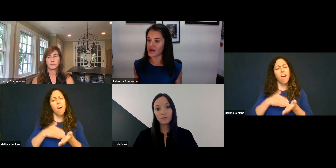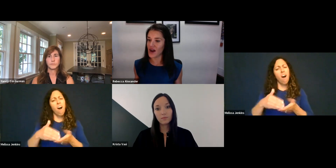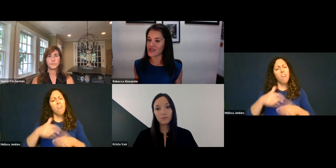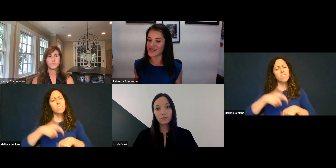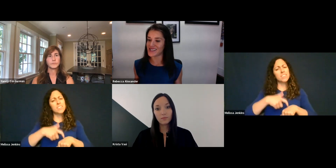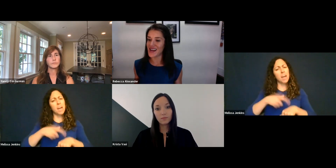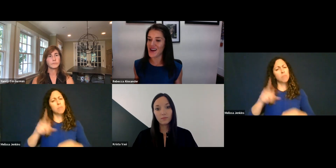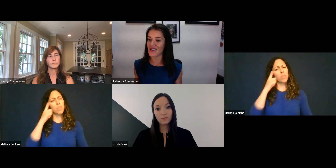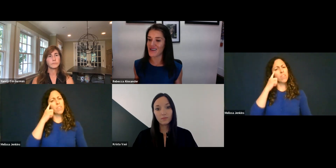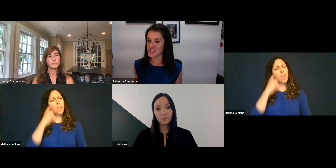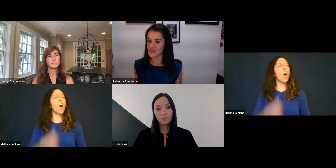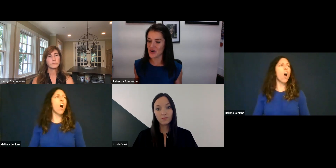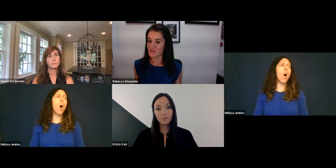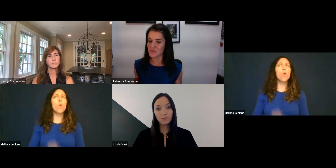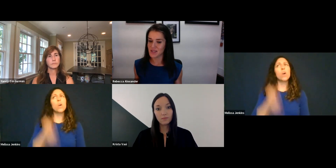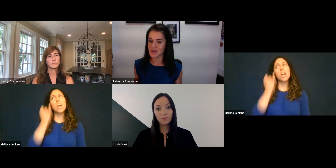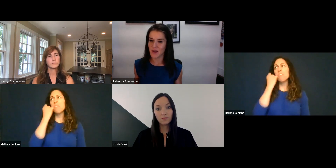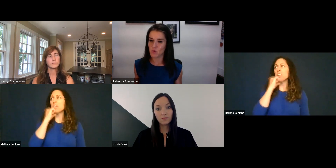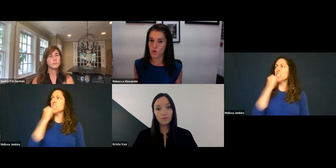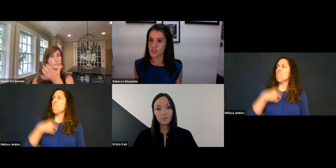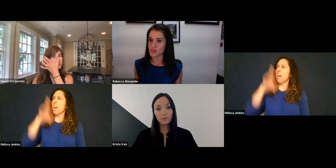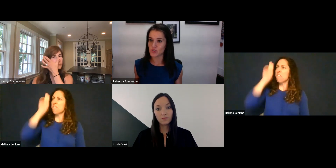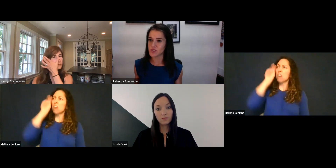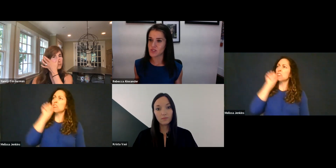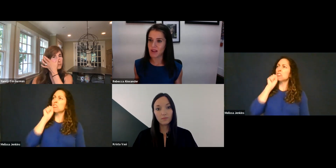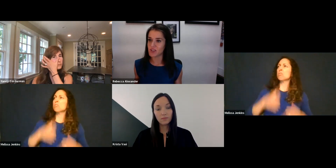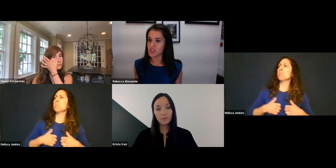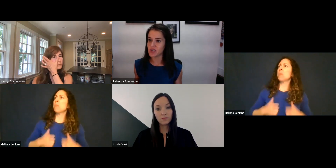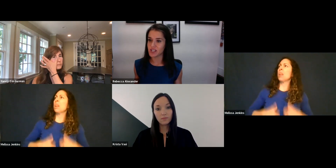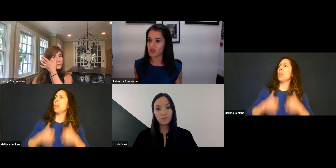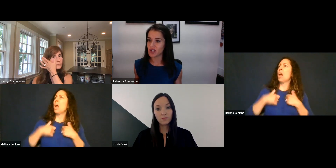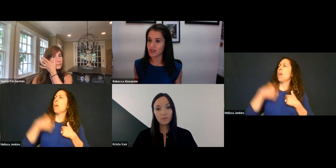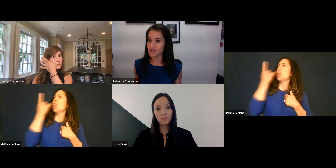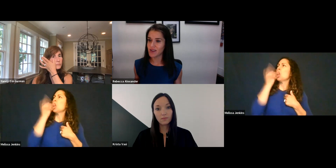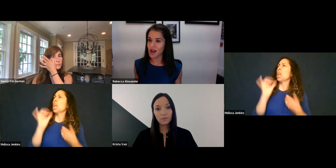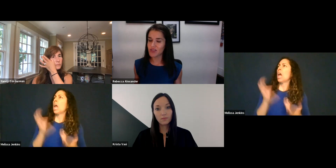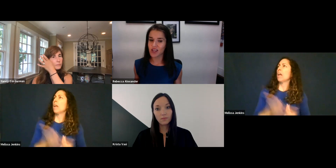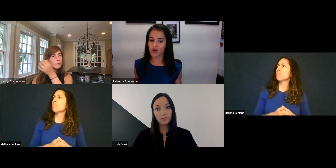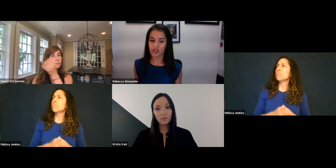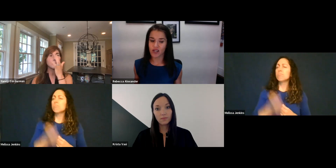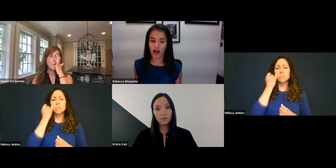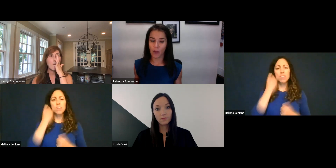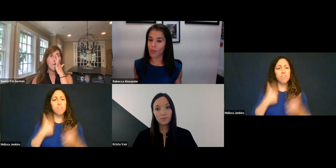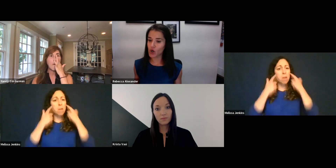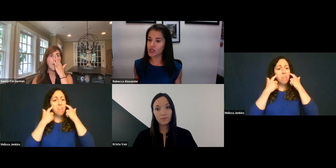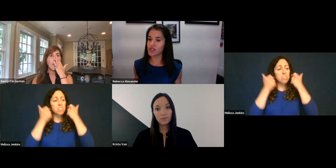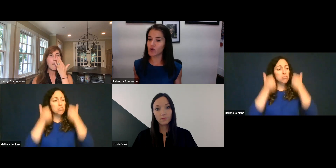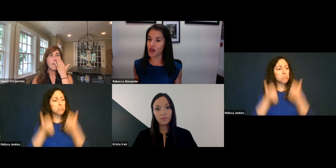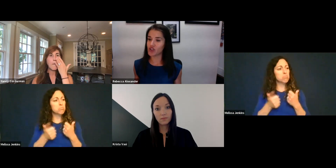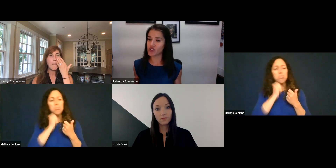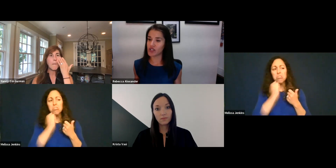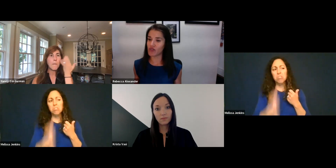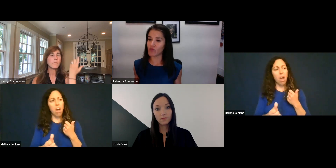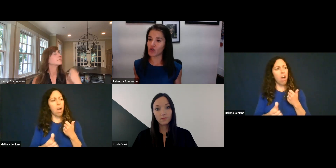if I didn't have Usher syndrome? If I wasn't losing my vision and hearing? I think there's not a person with Usher syndrome